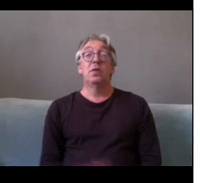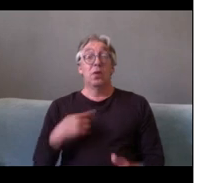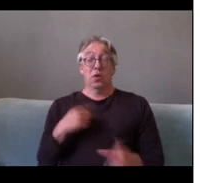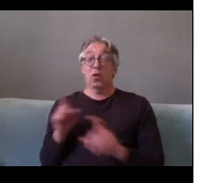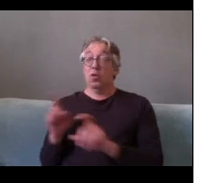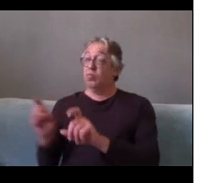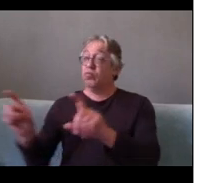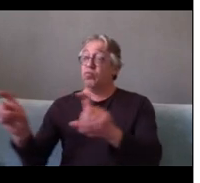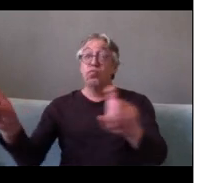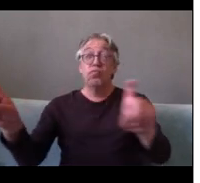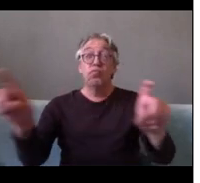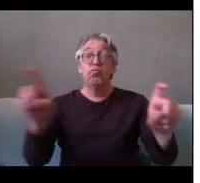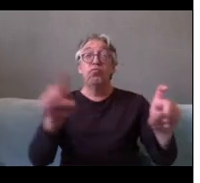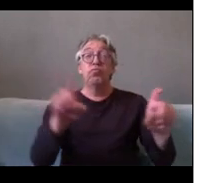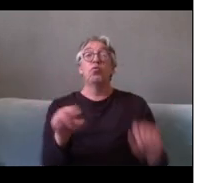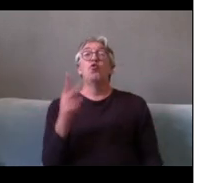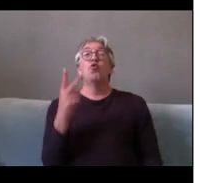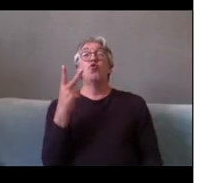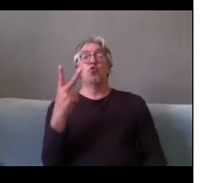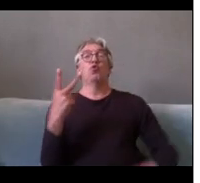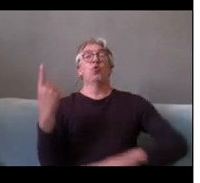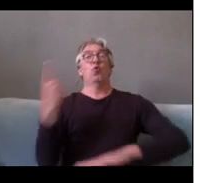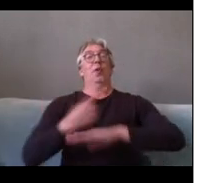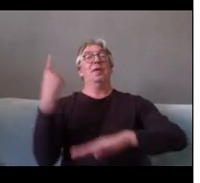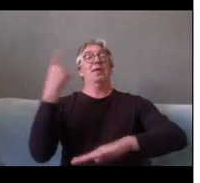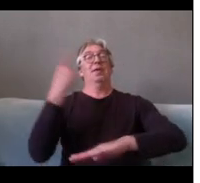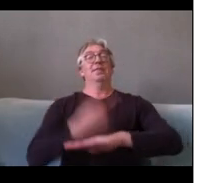This was done regardless of initial place of residence.